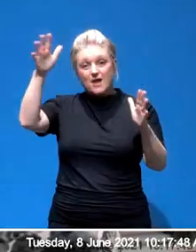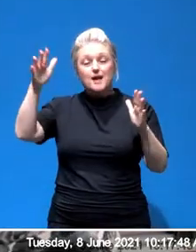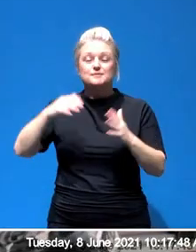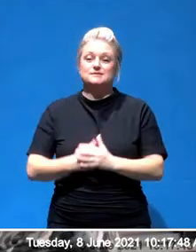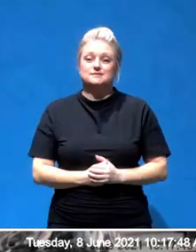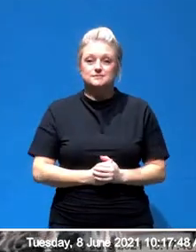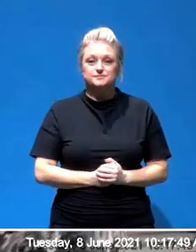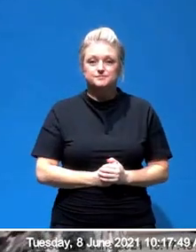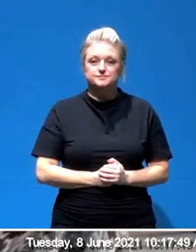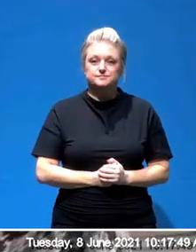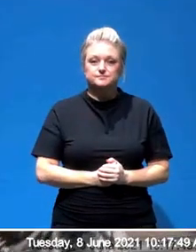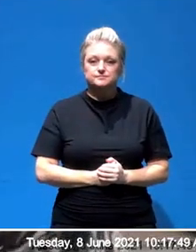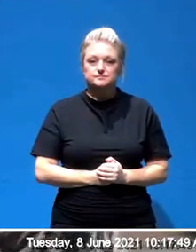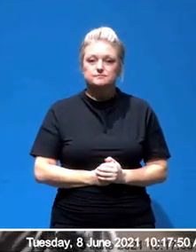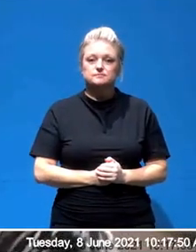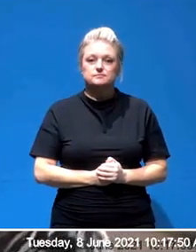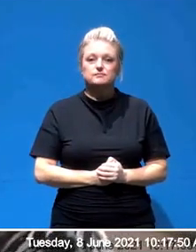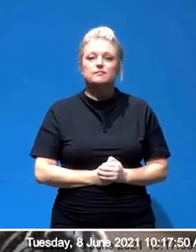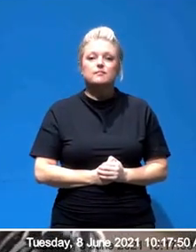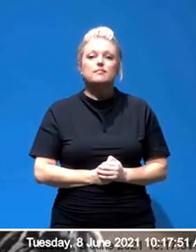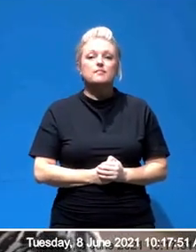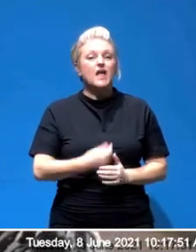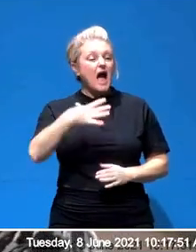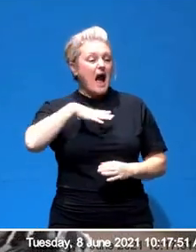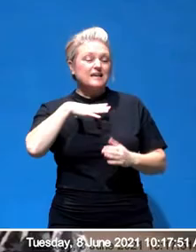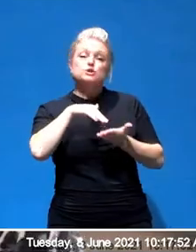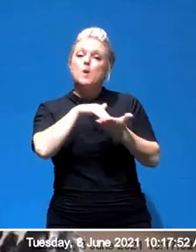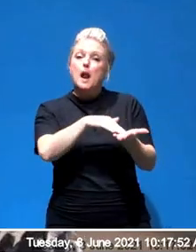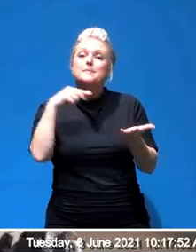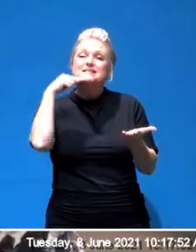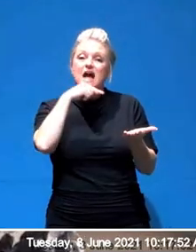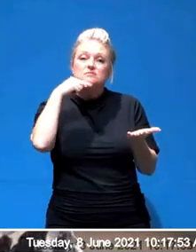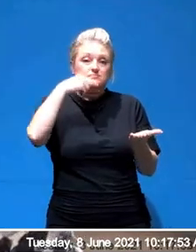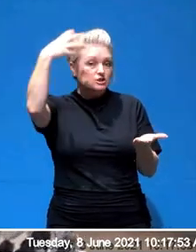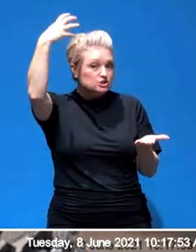Daniel needs help in the shower, he needs help in the bathroom.